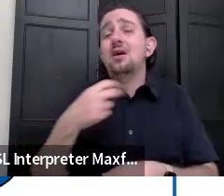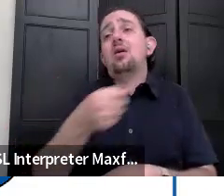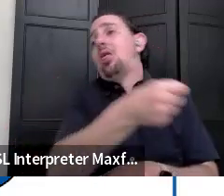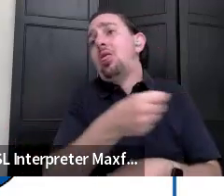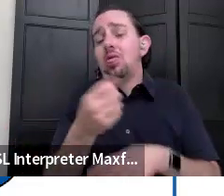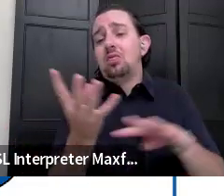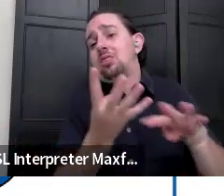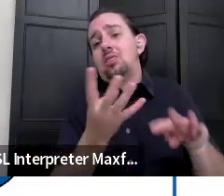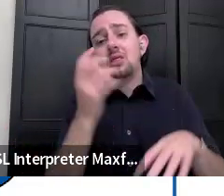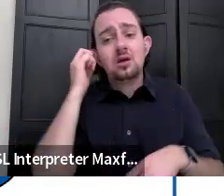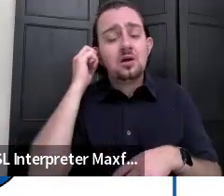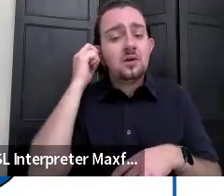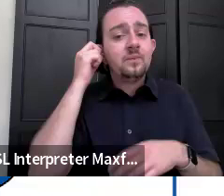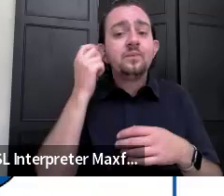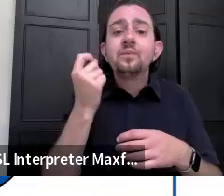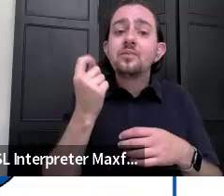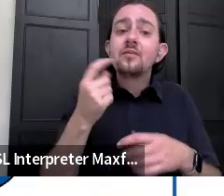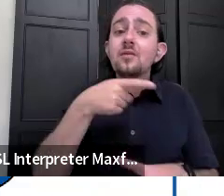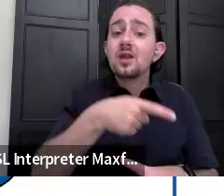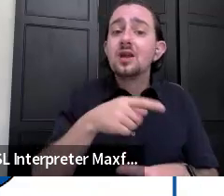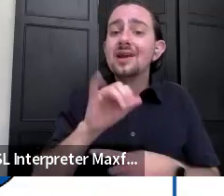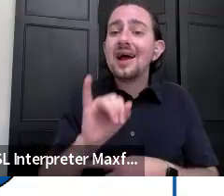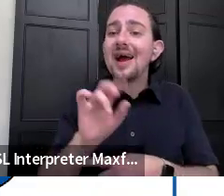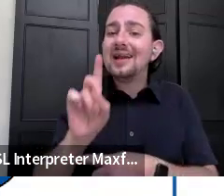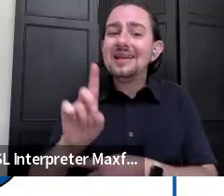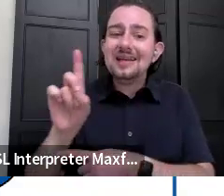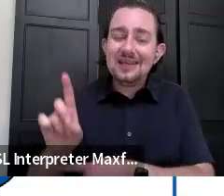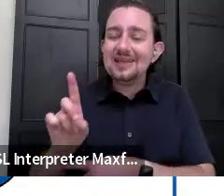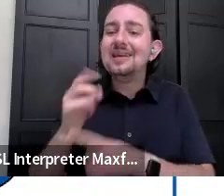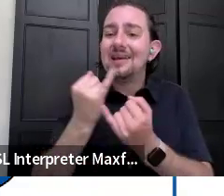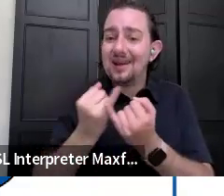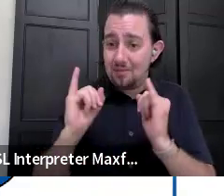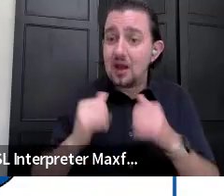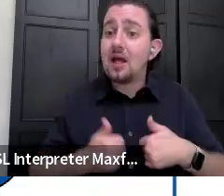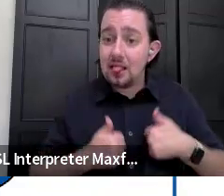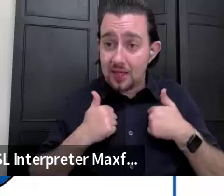Transition services are core for Centers for Independent Living which are organizations run